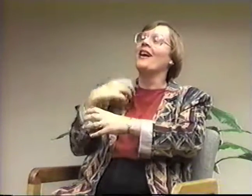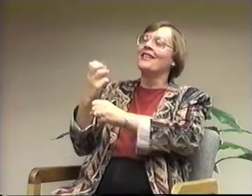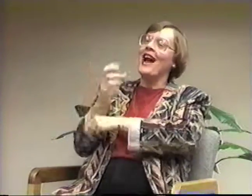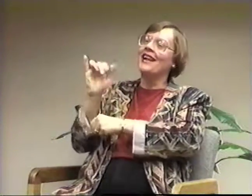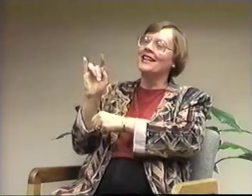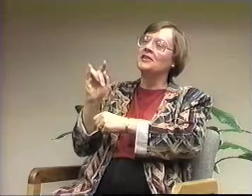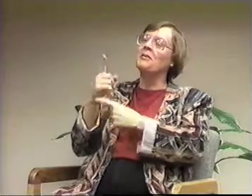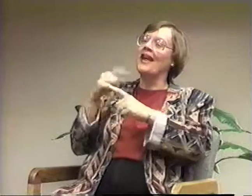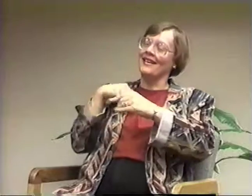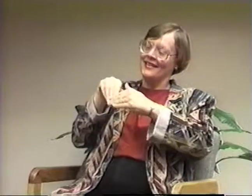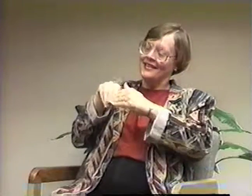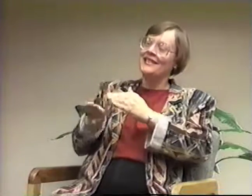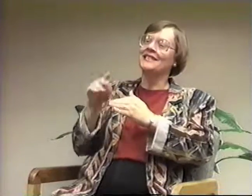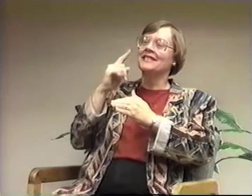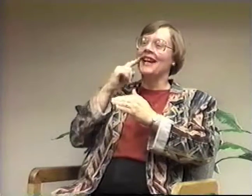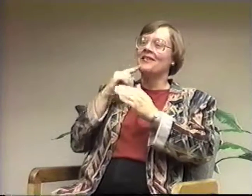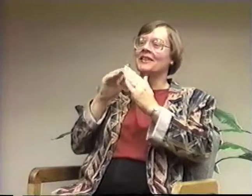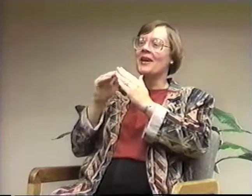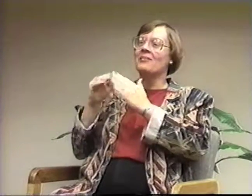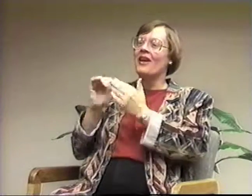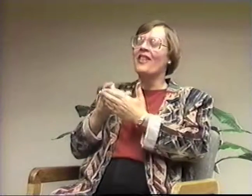and I volunteered for her job and I got it.